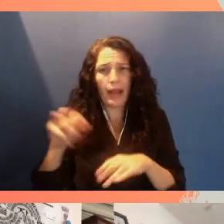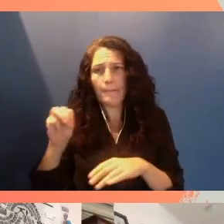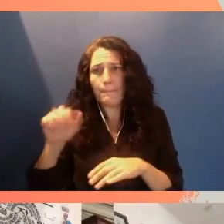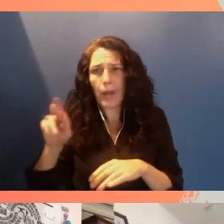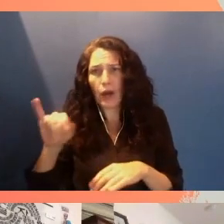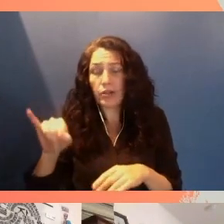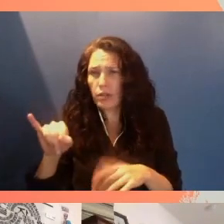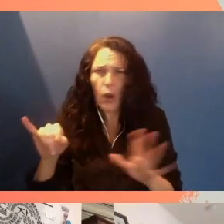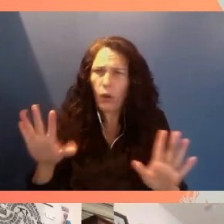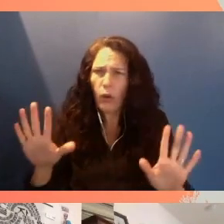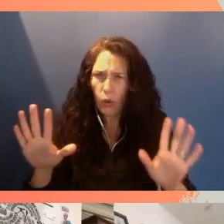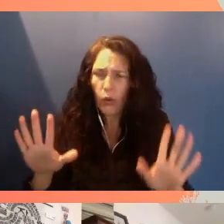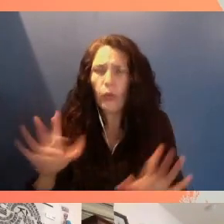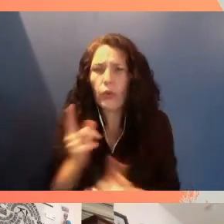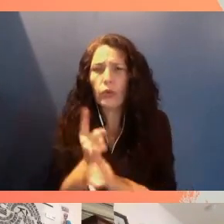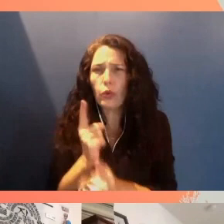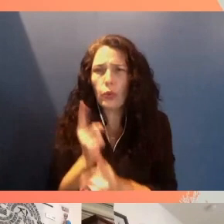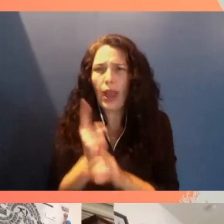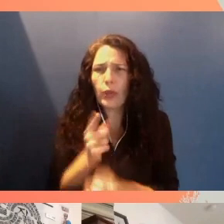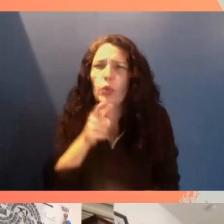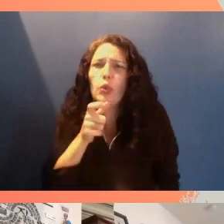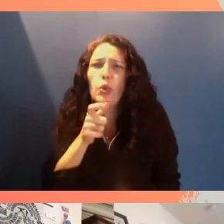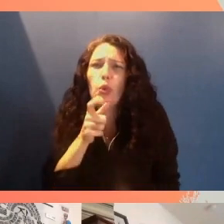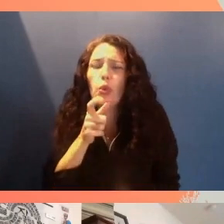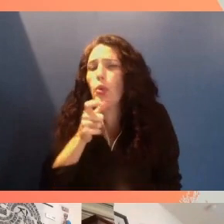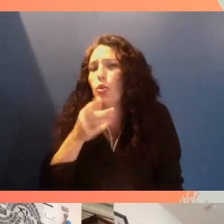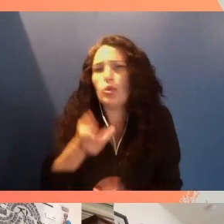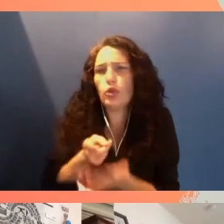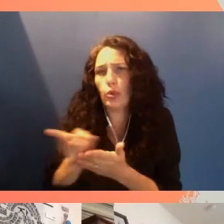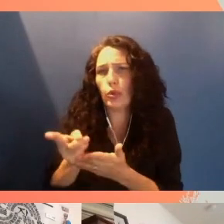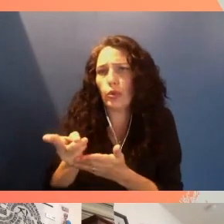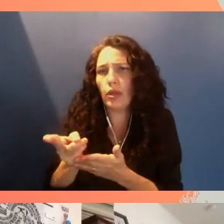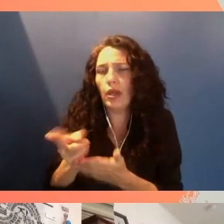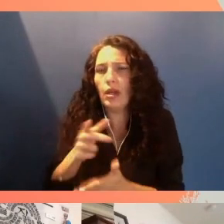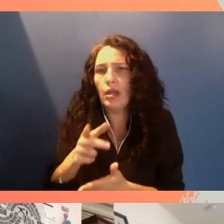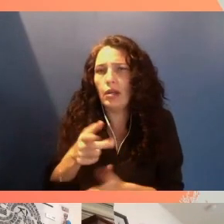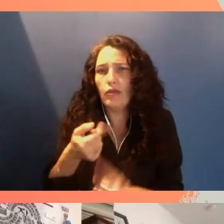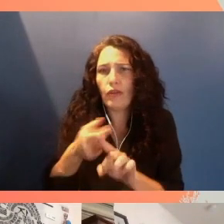I mean, whose truth from whose point of view, right?